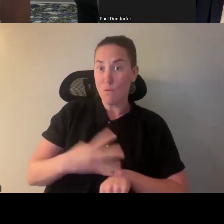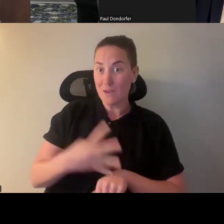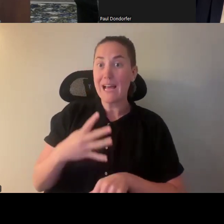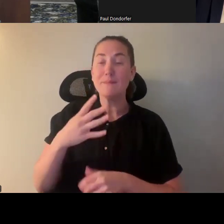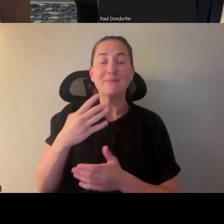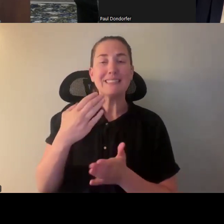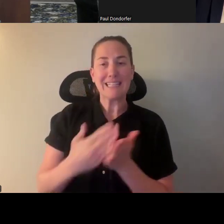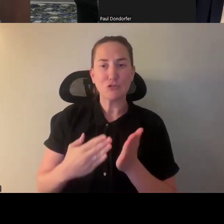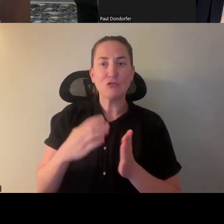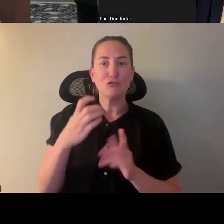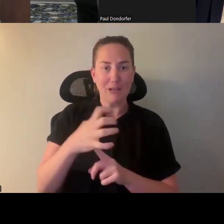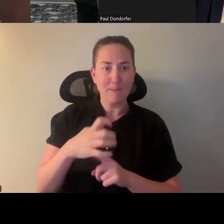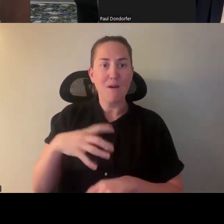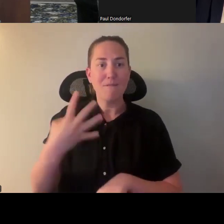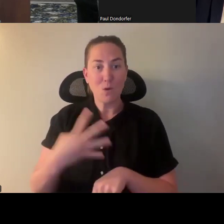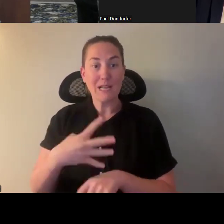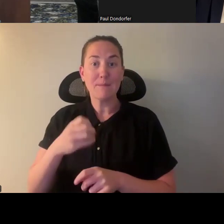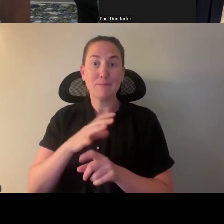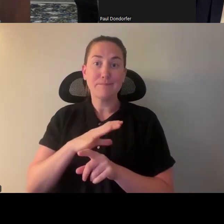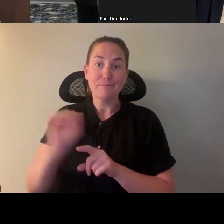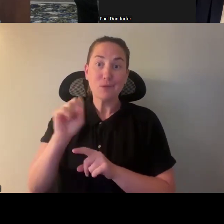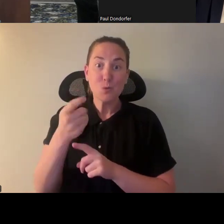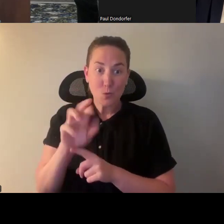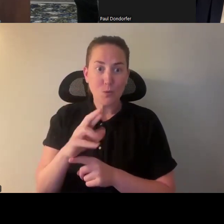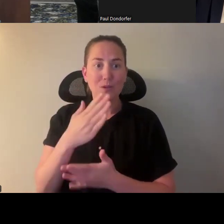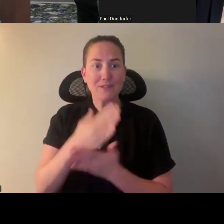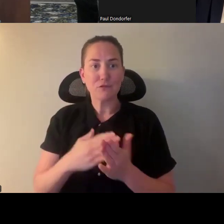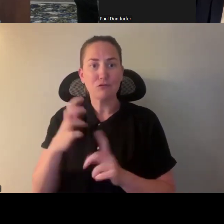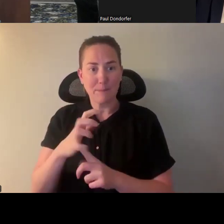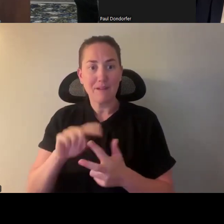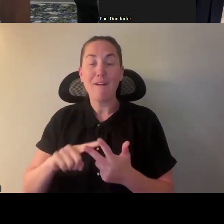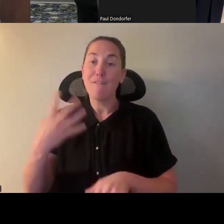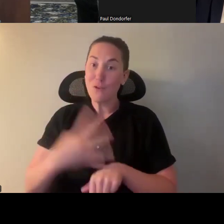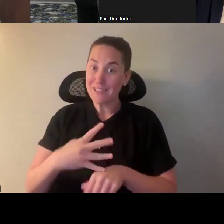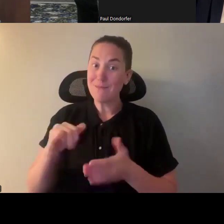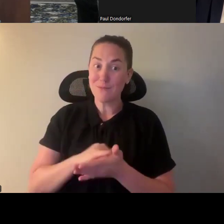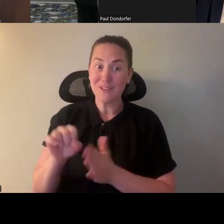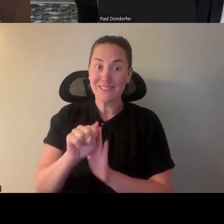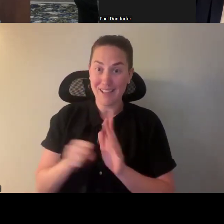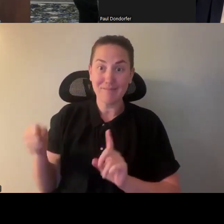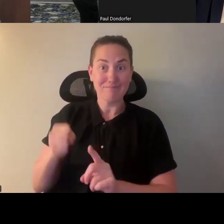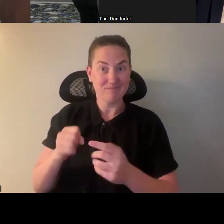super sectional champion four-time New York State Placer New York State runner up in his senior year